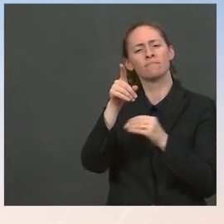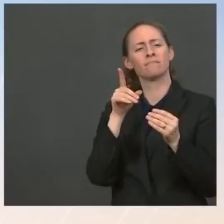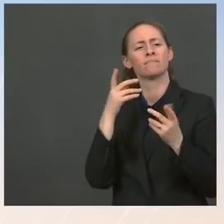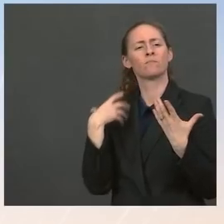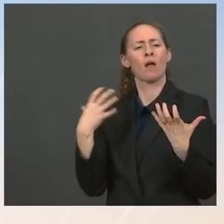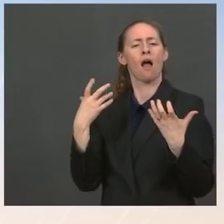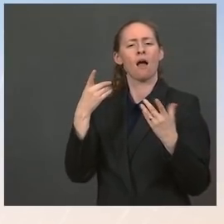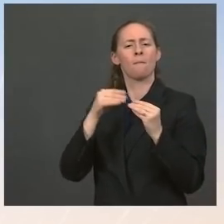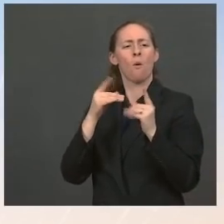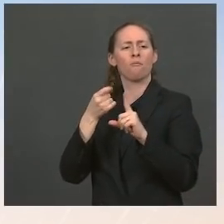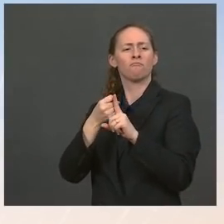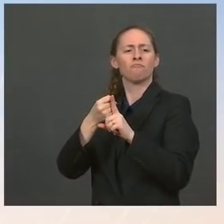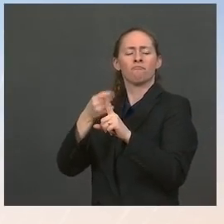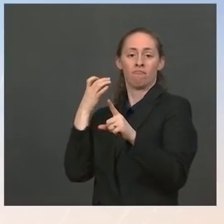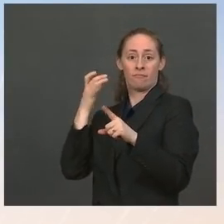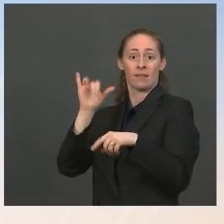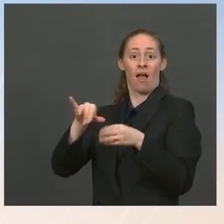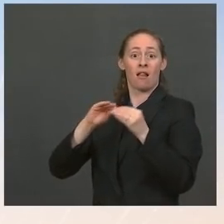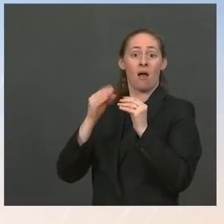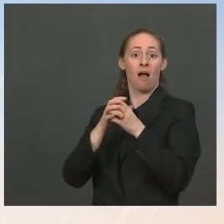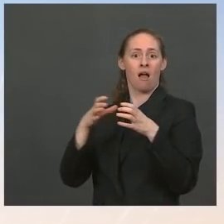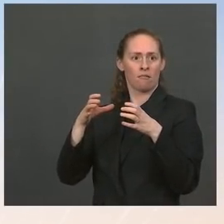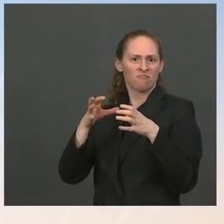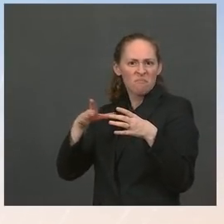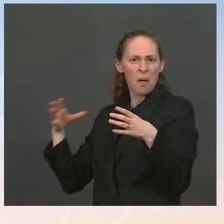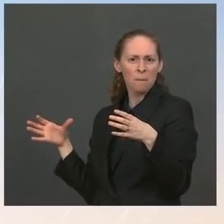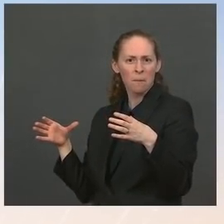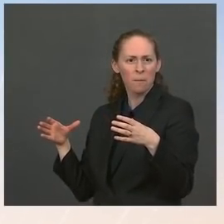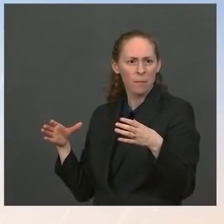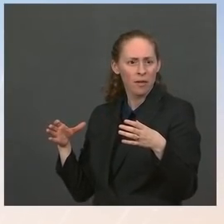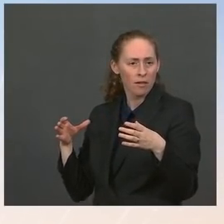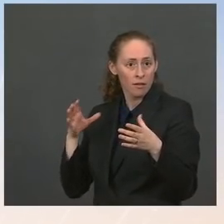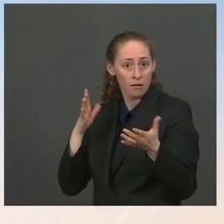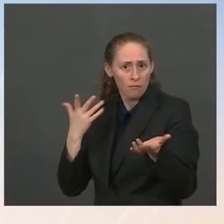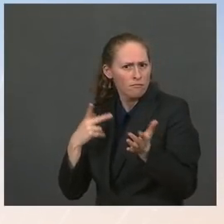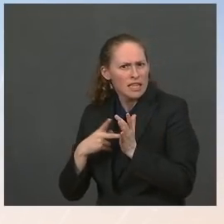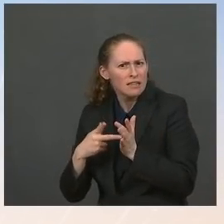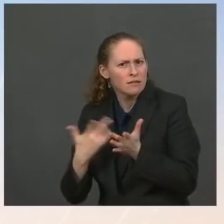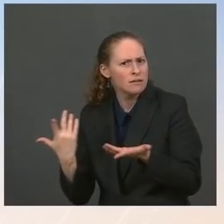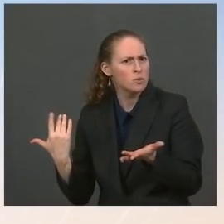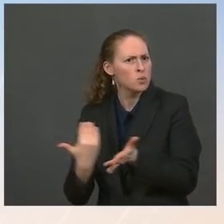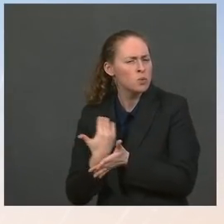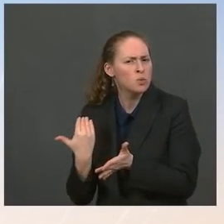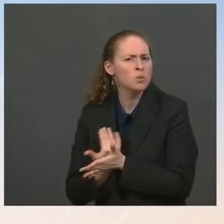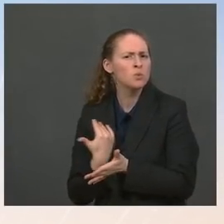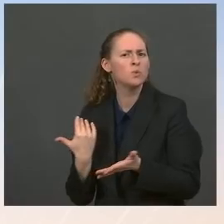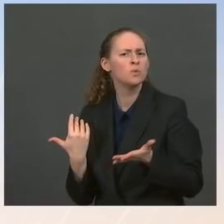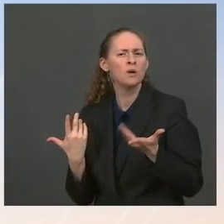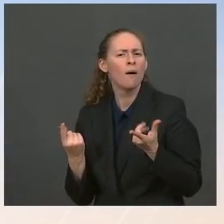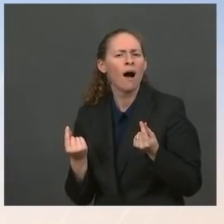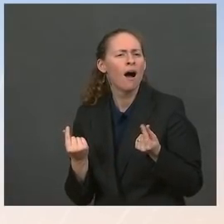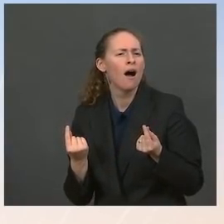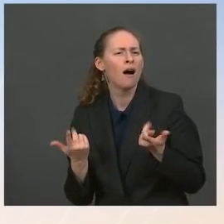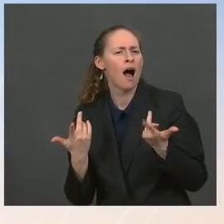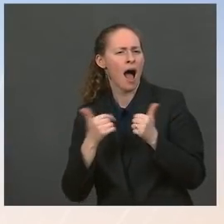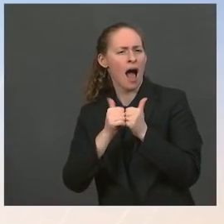So can you talk about, with this plan, how -- is there any target number? Or how specifically is it going to impact the Black community?